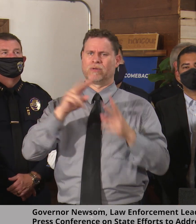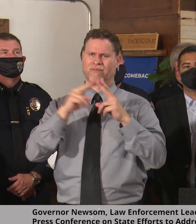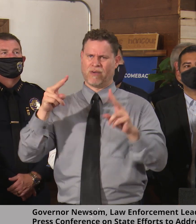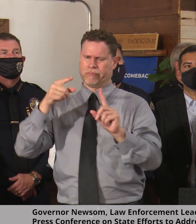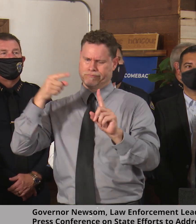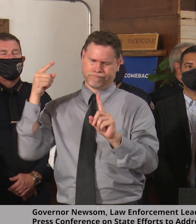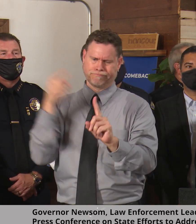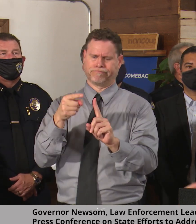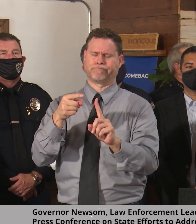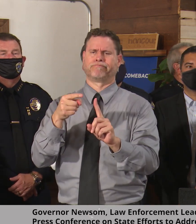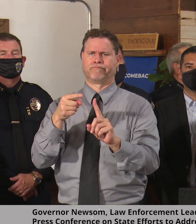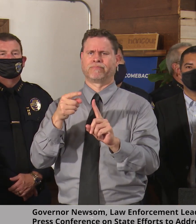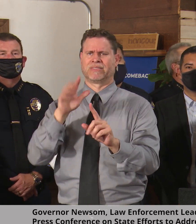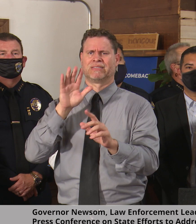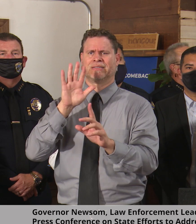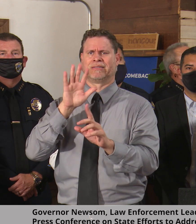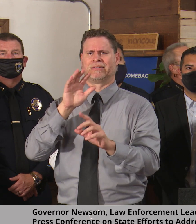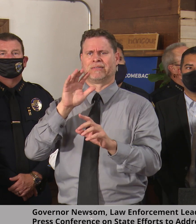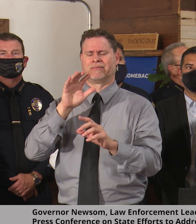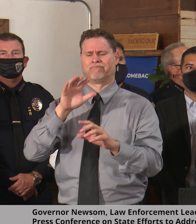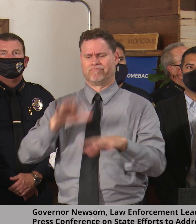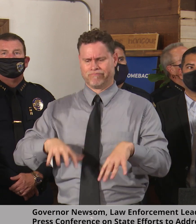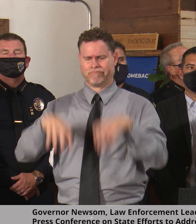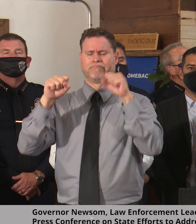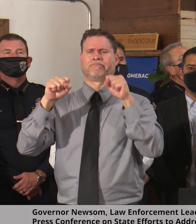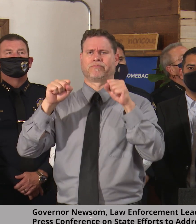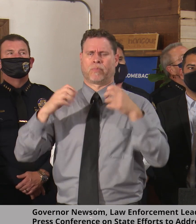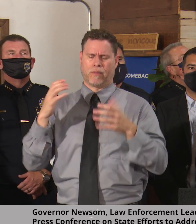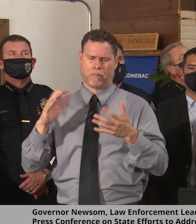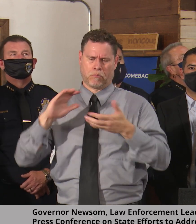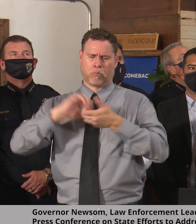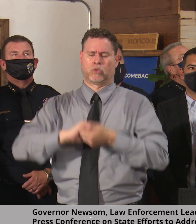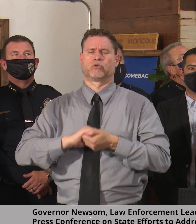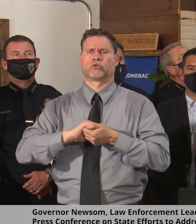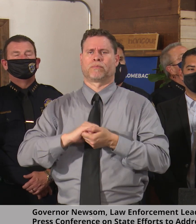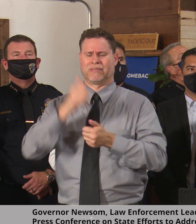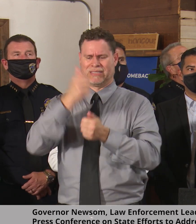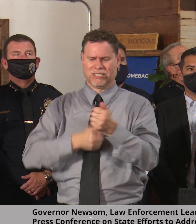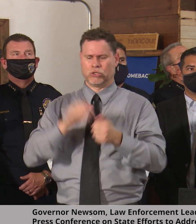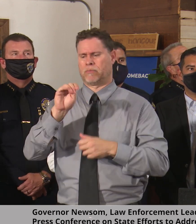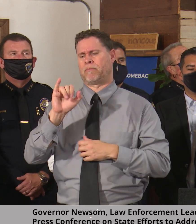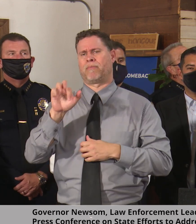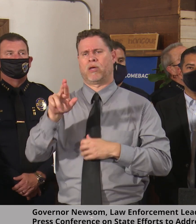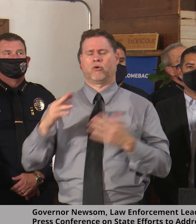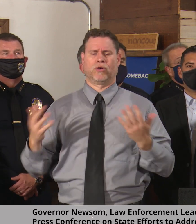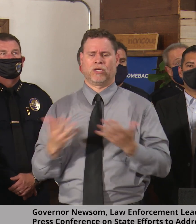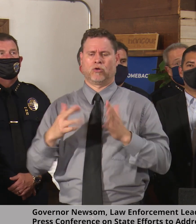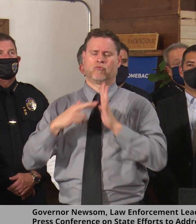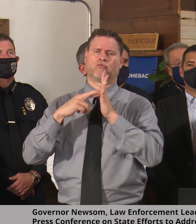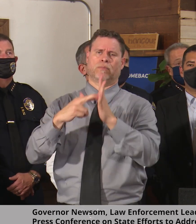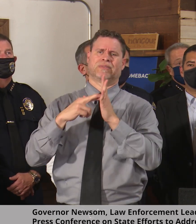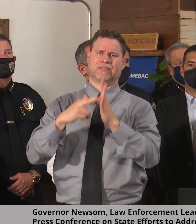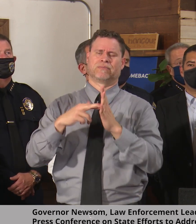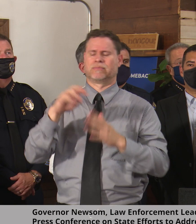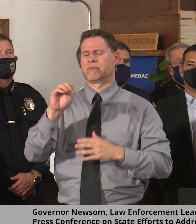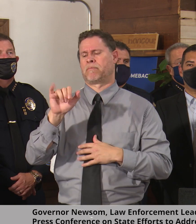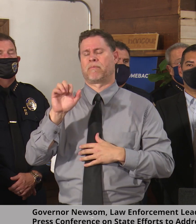in terms of his embrace of this partnership. Each mayor here represents a mayor that's not